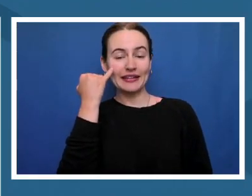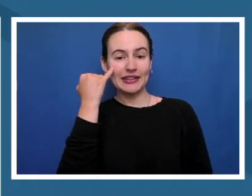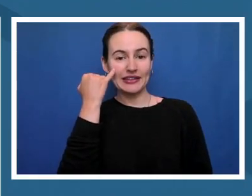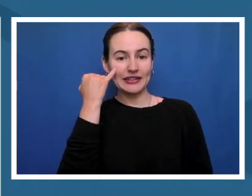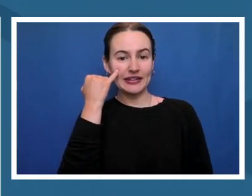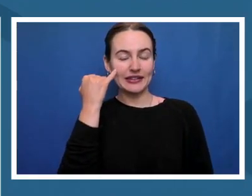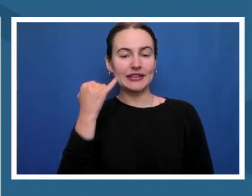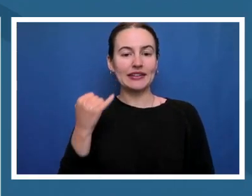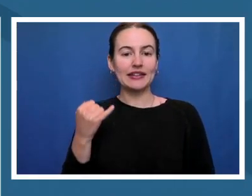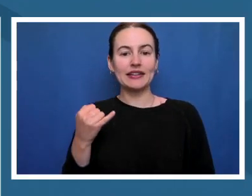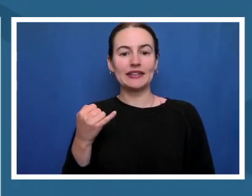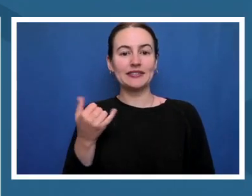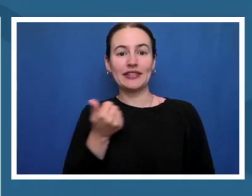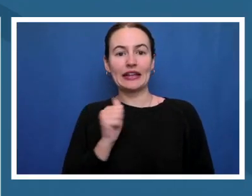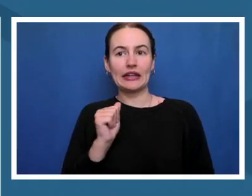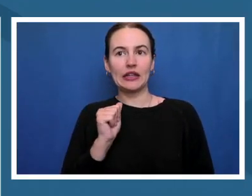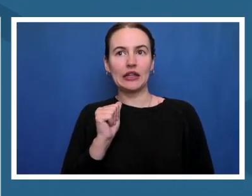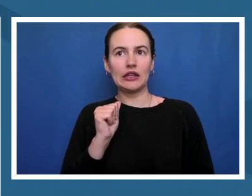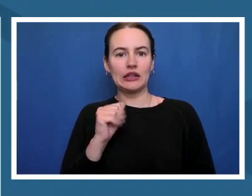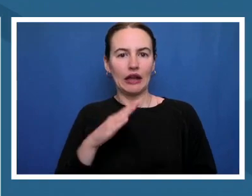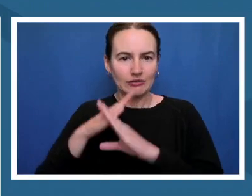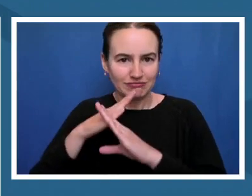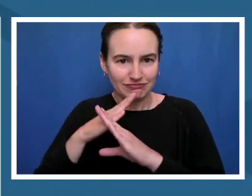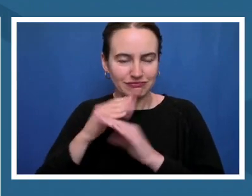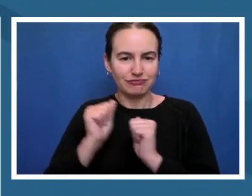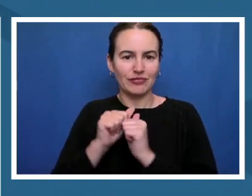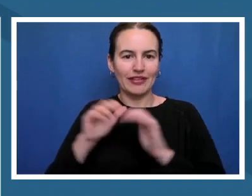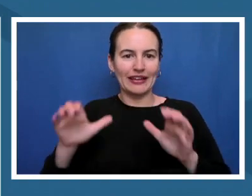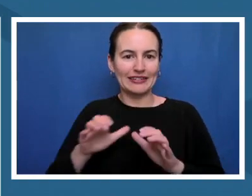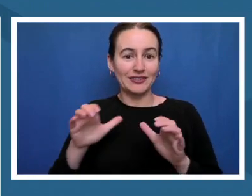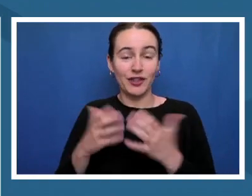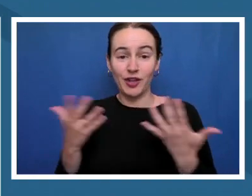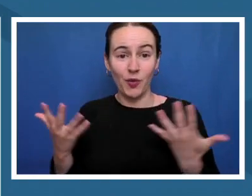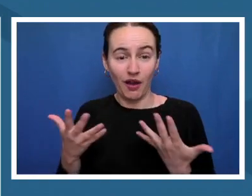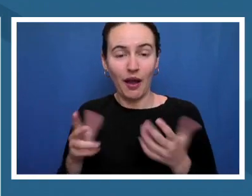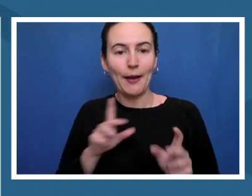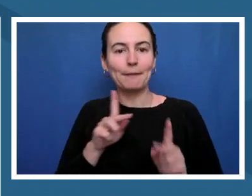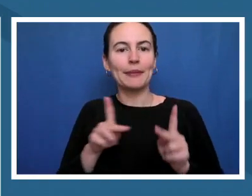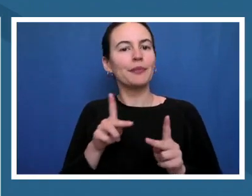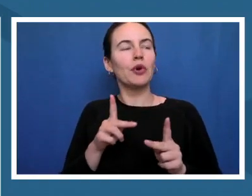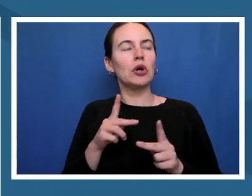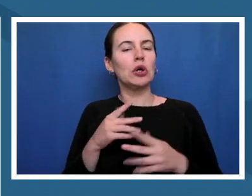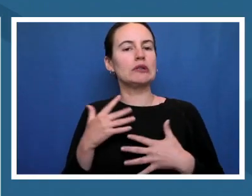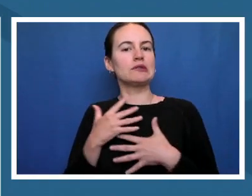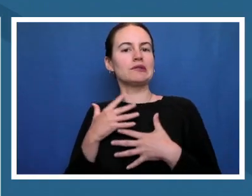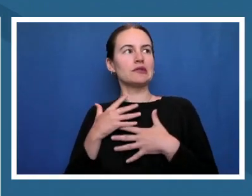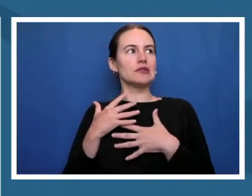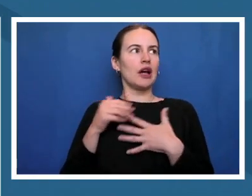it's that this issue of people being scared of